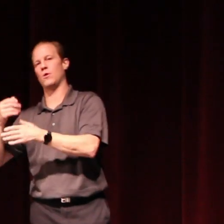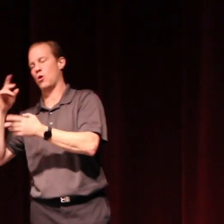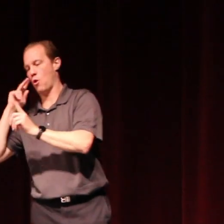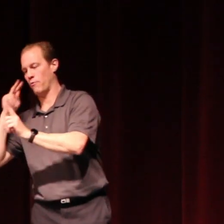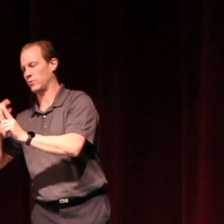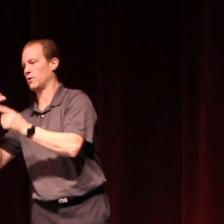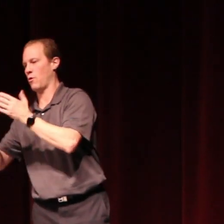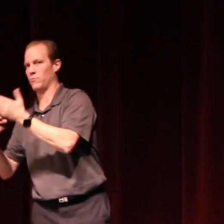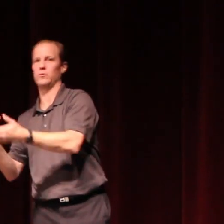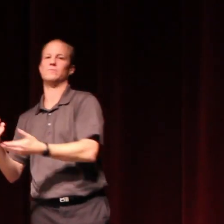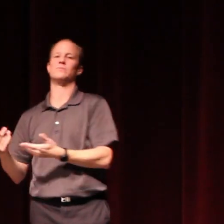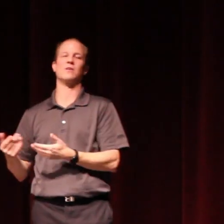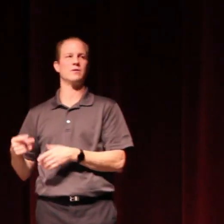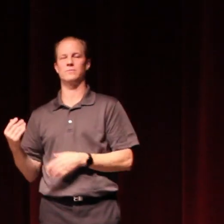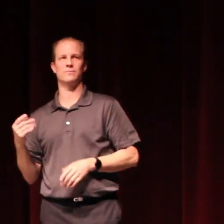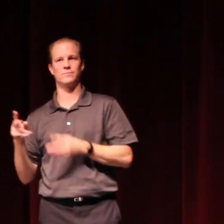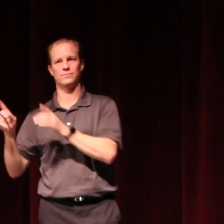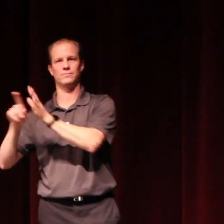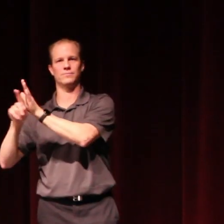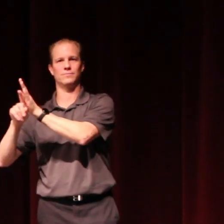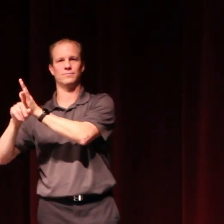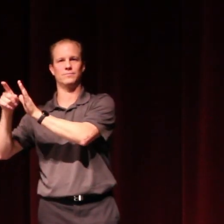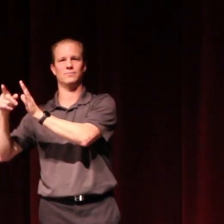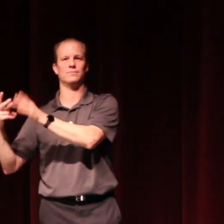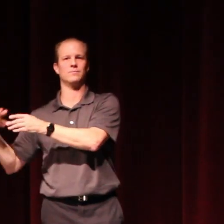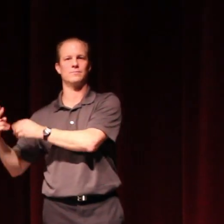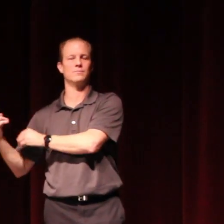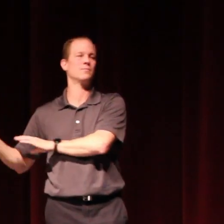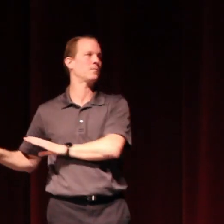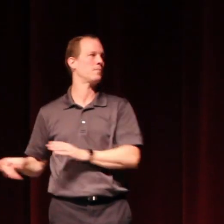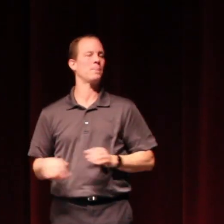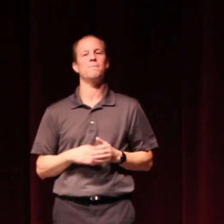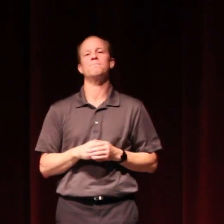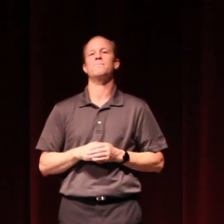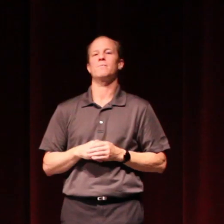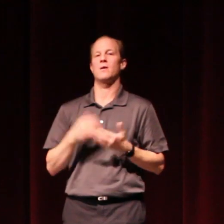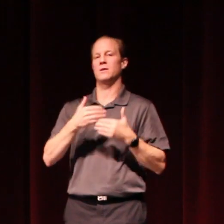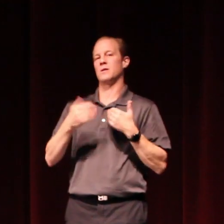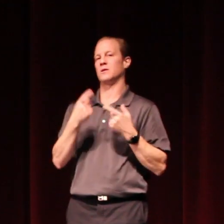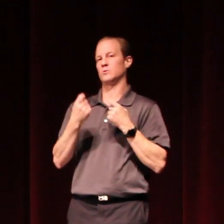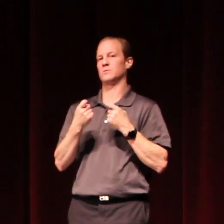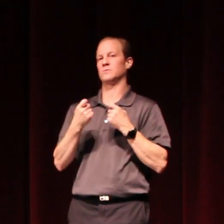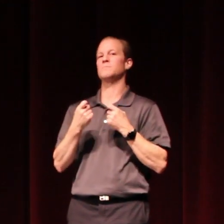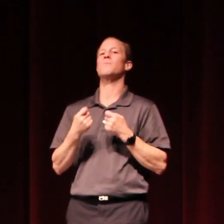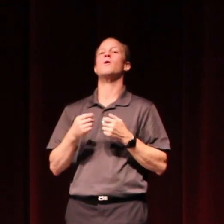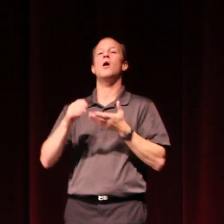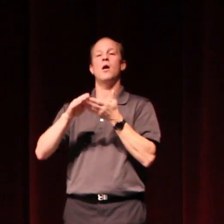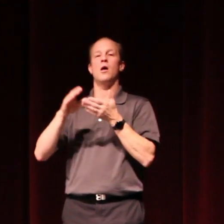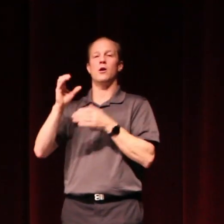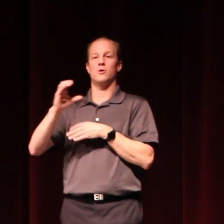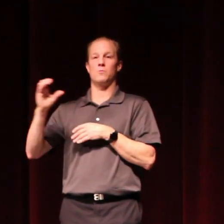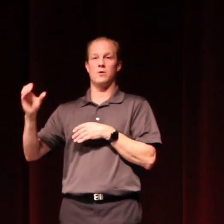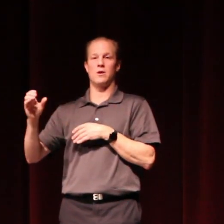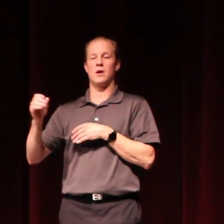Thank you. Our next question is: Community college board service is a huge commitment. The MCCC Board